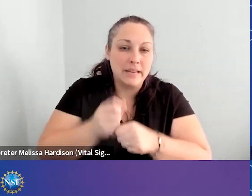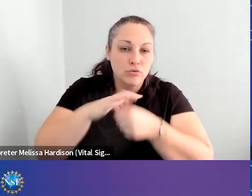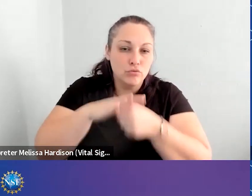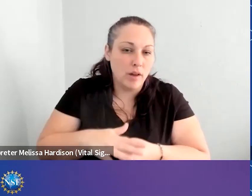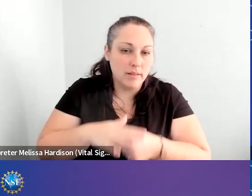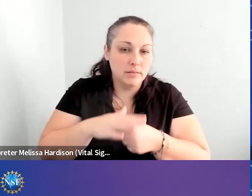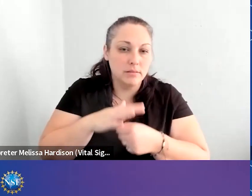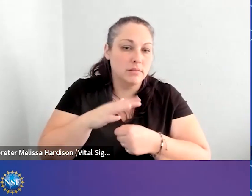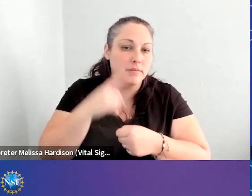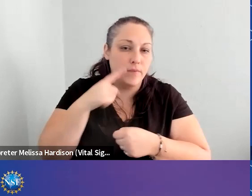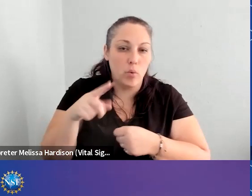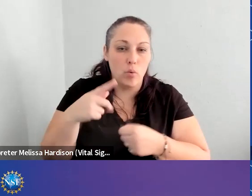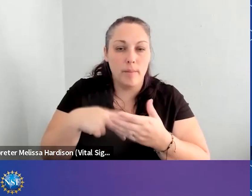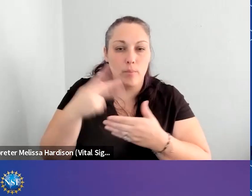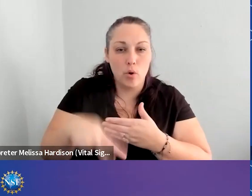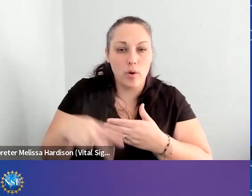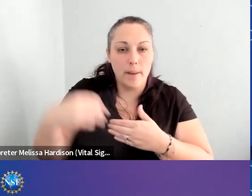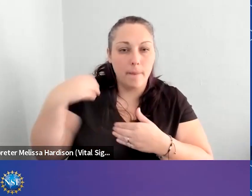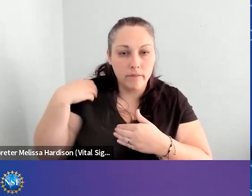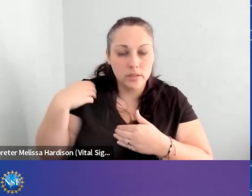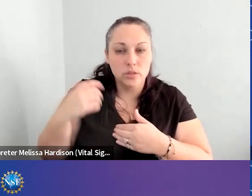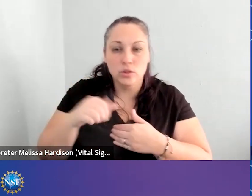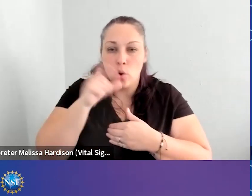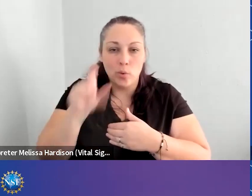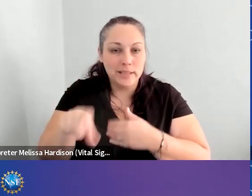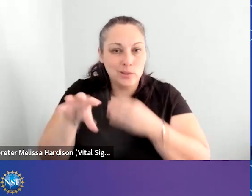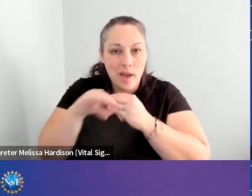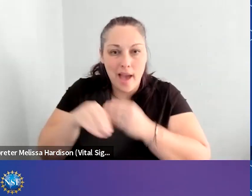So just pick one and send it off to that person.